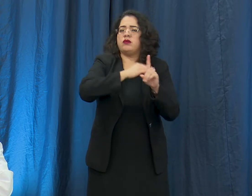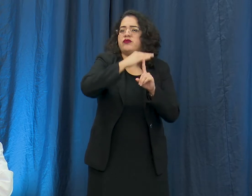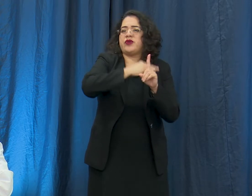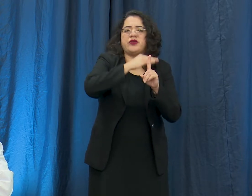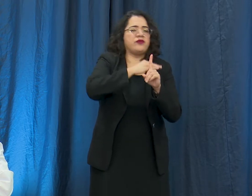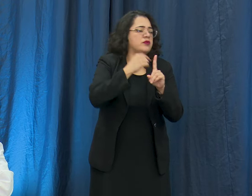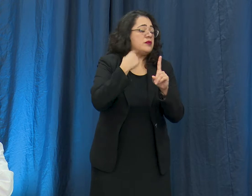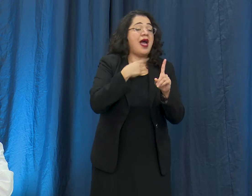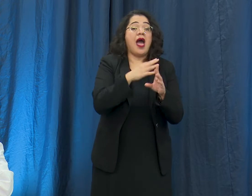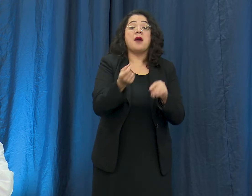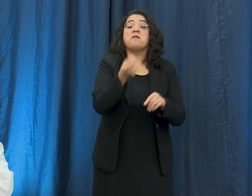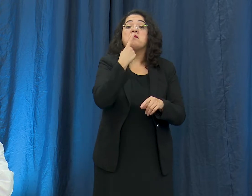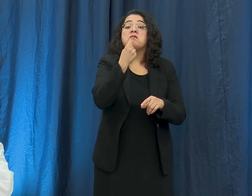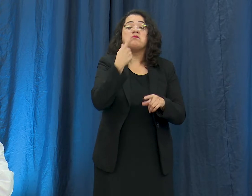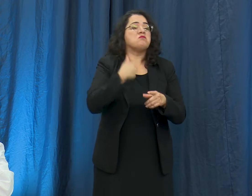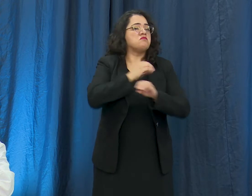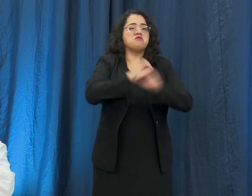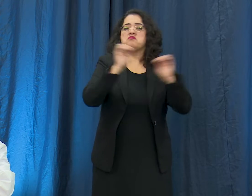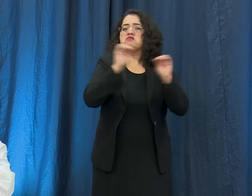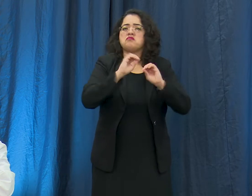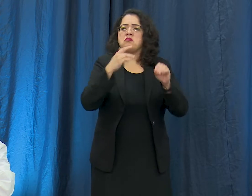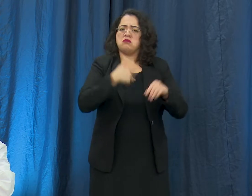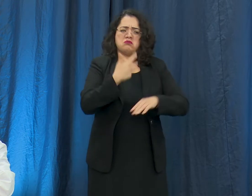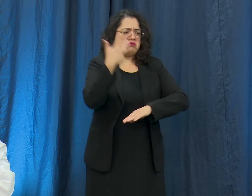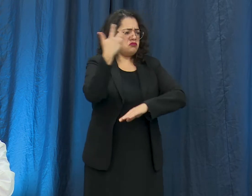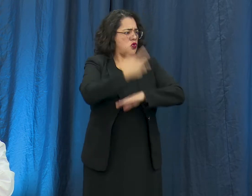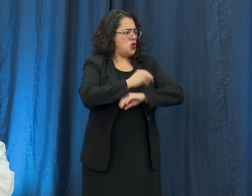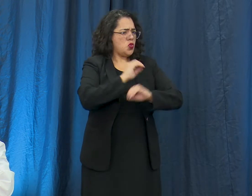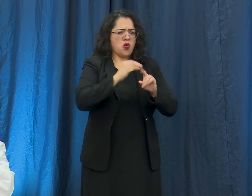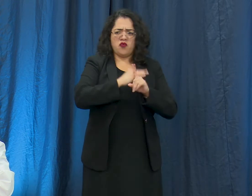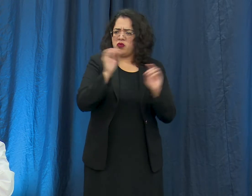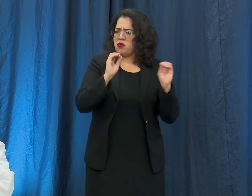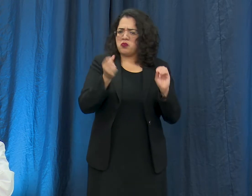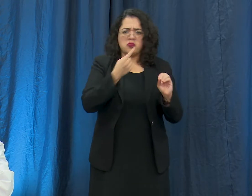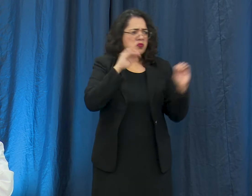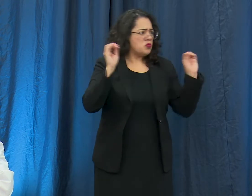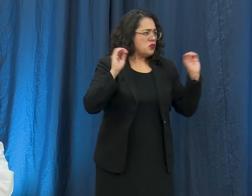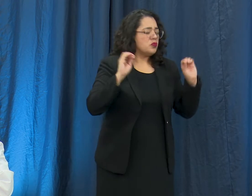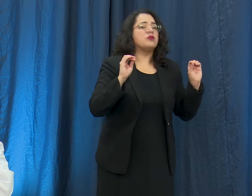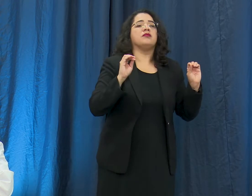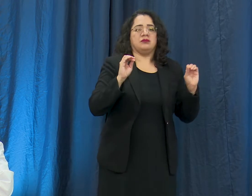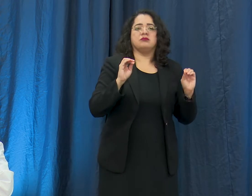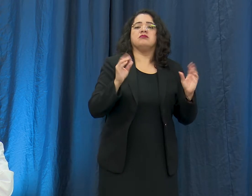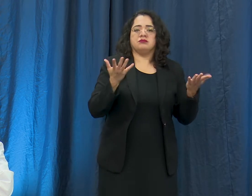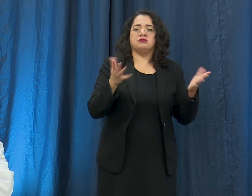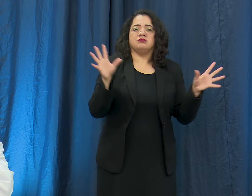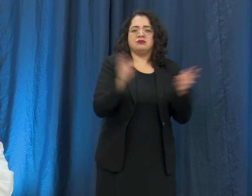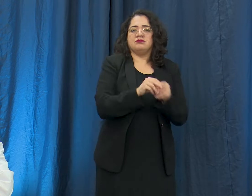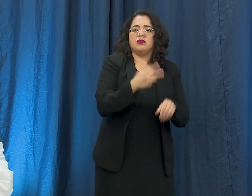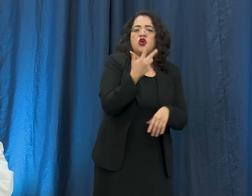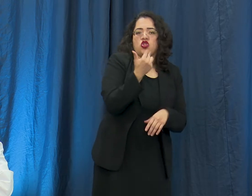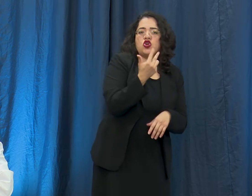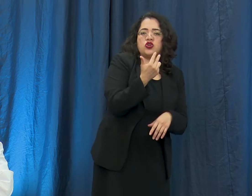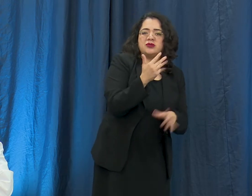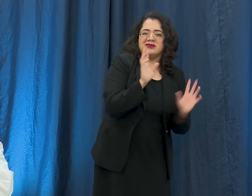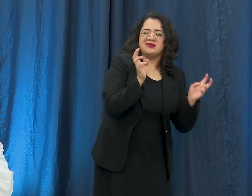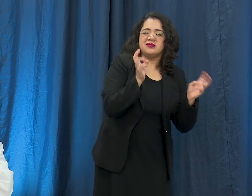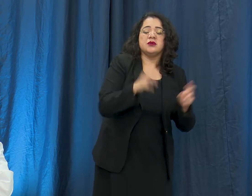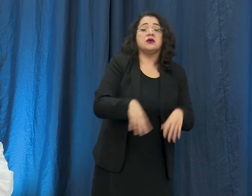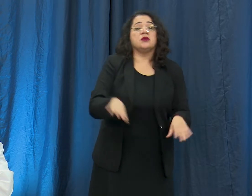fever and just a reminder isolation means separating yourself or separating